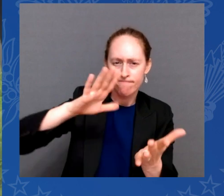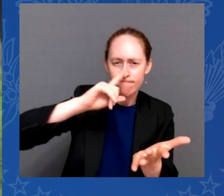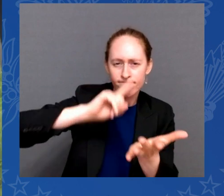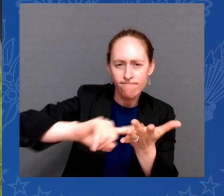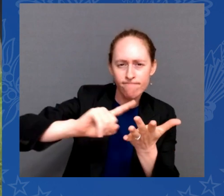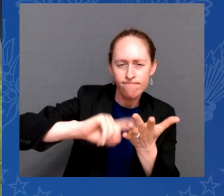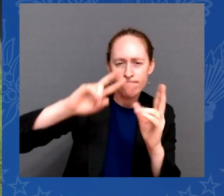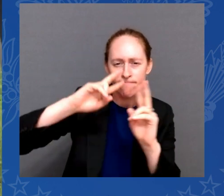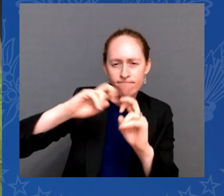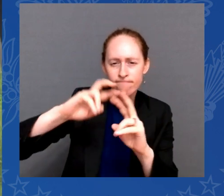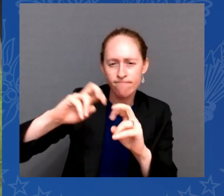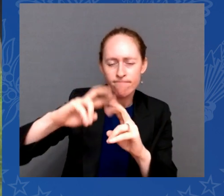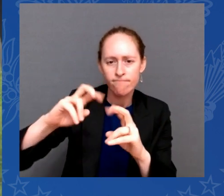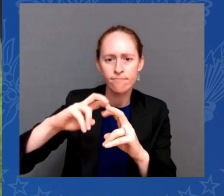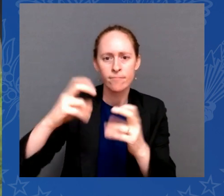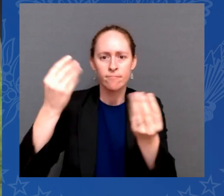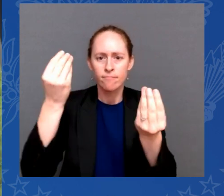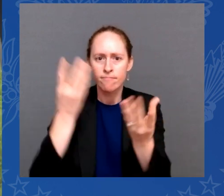because of your cancer moonshot, Mr. President.